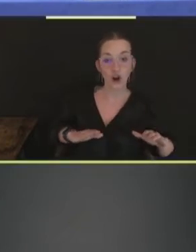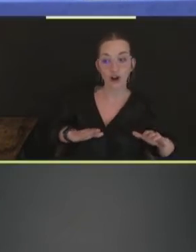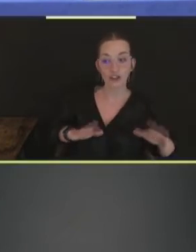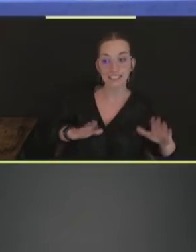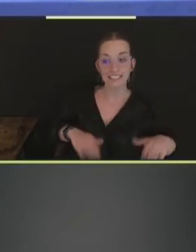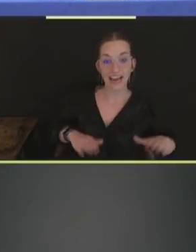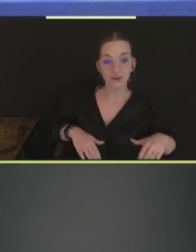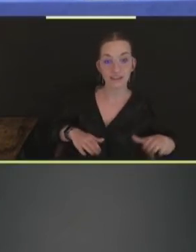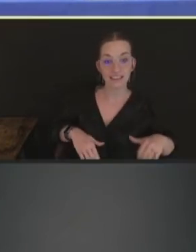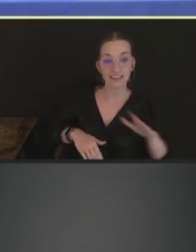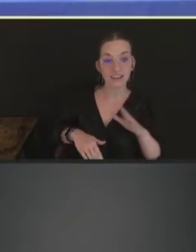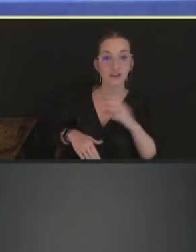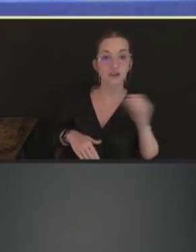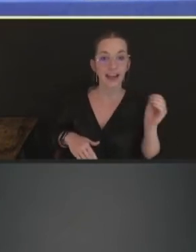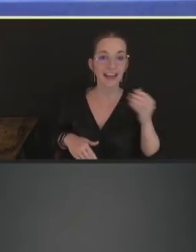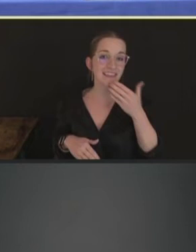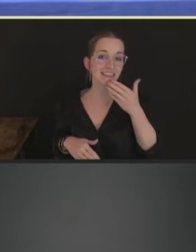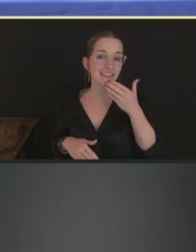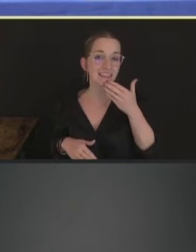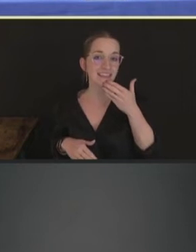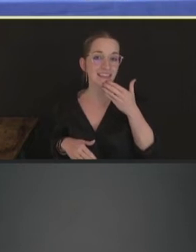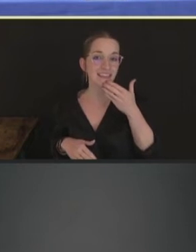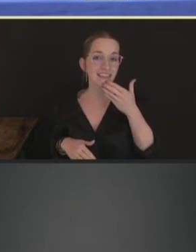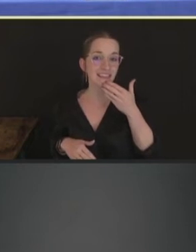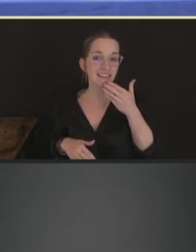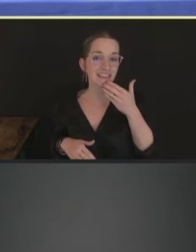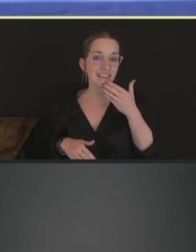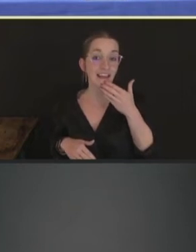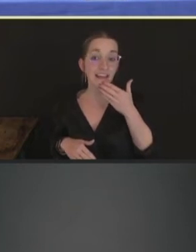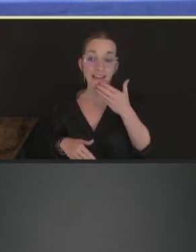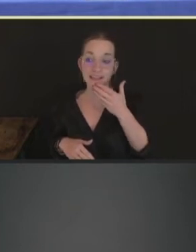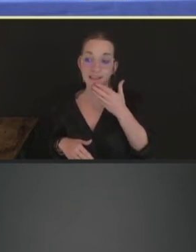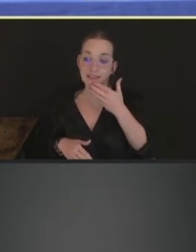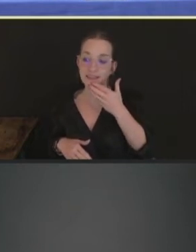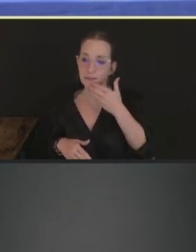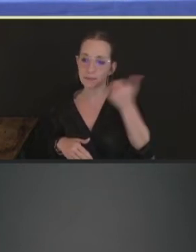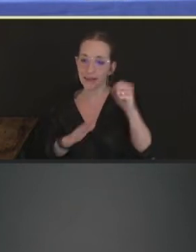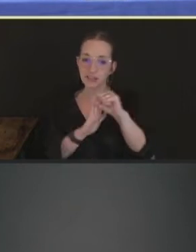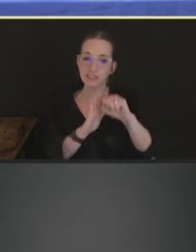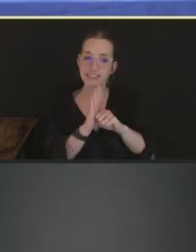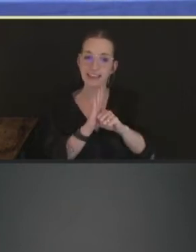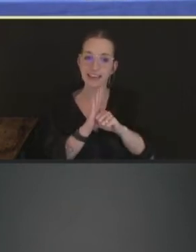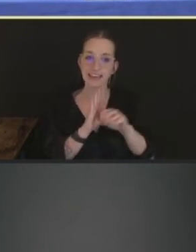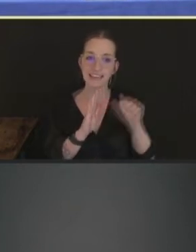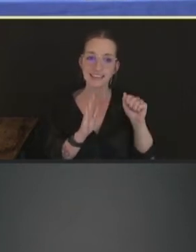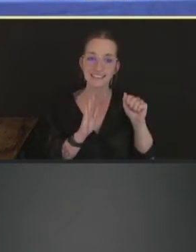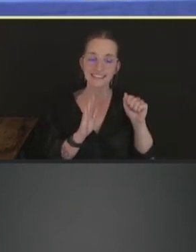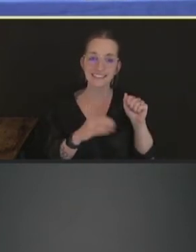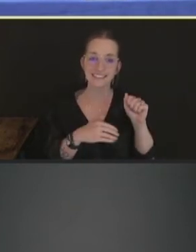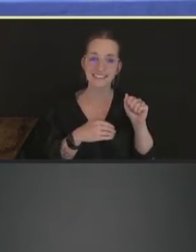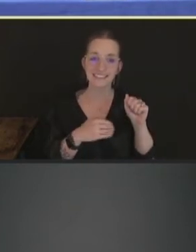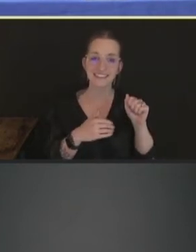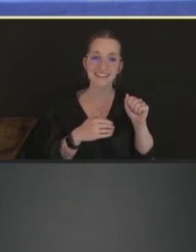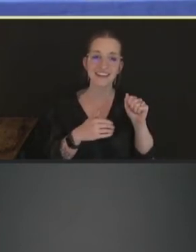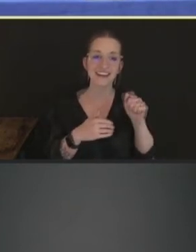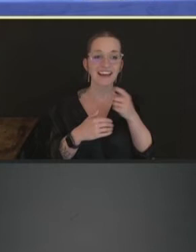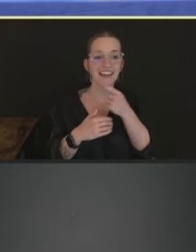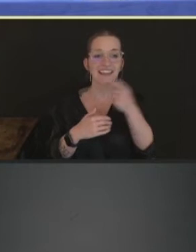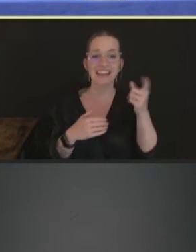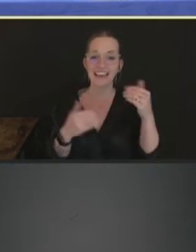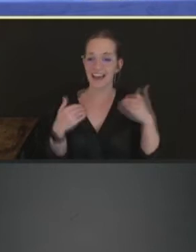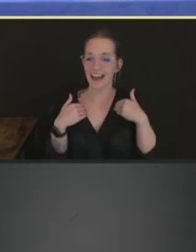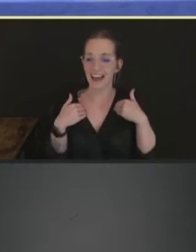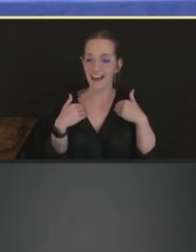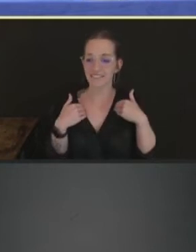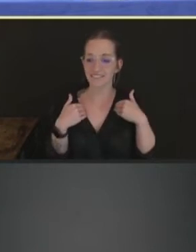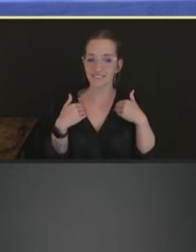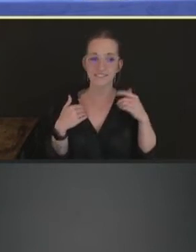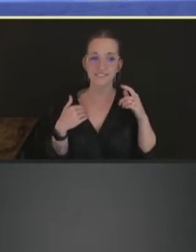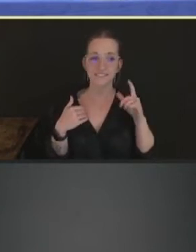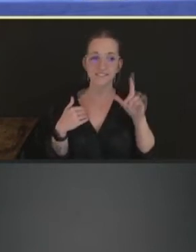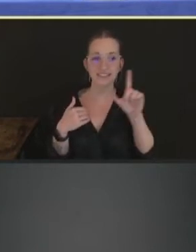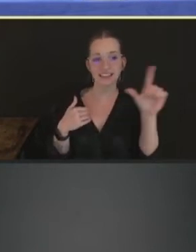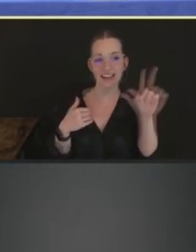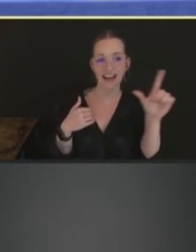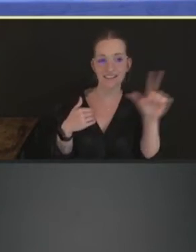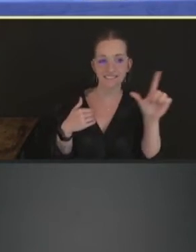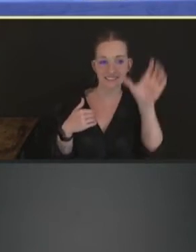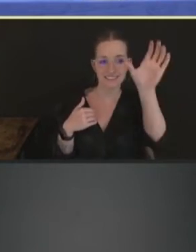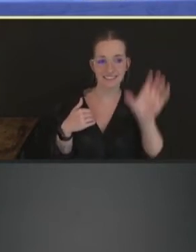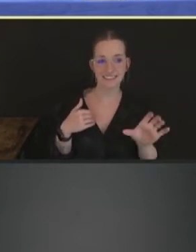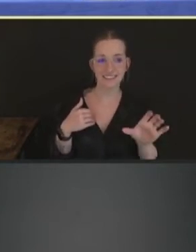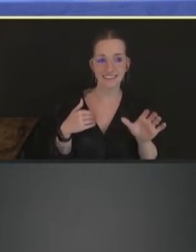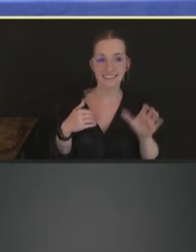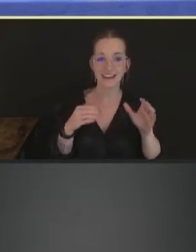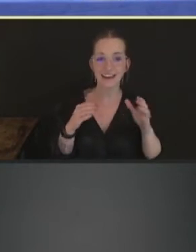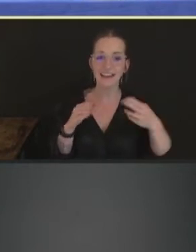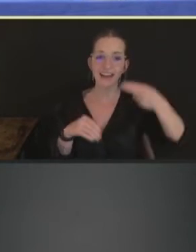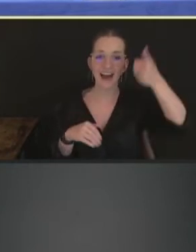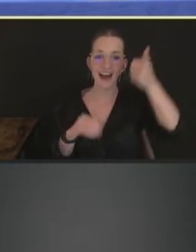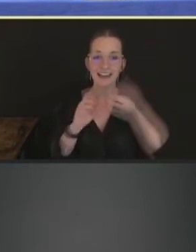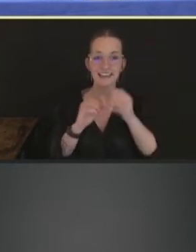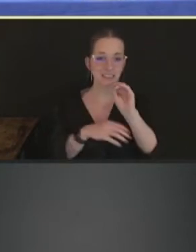And the better states are over in the place where they've got the highest percentage of